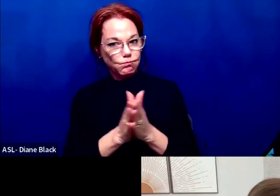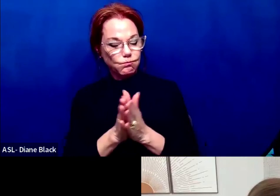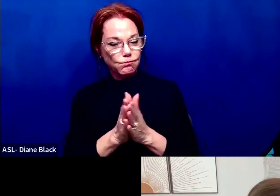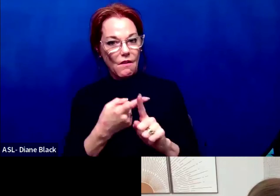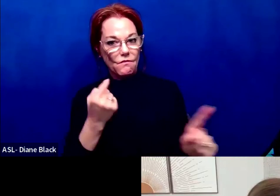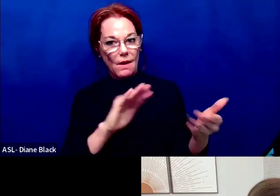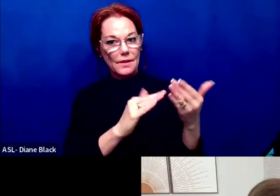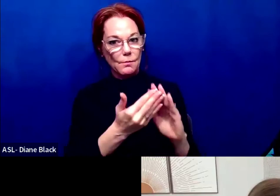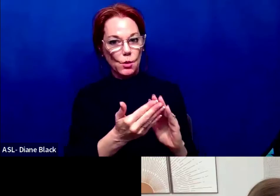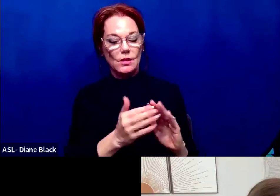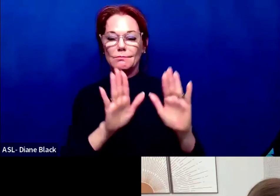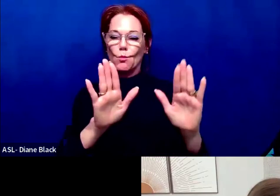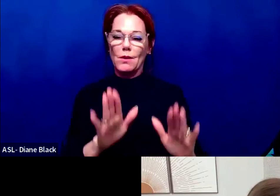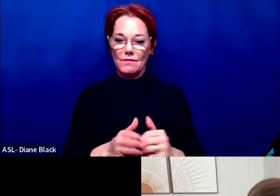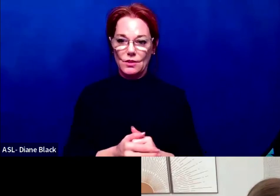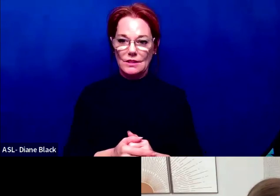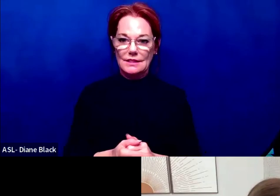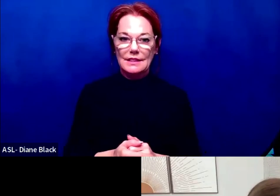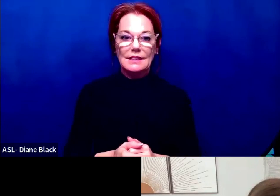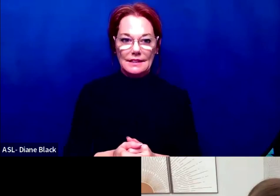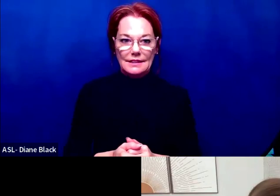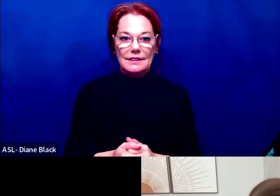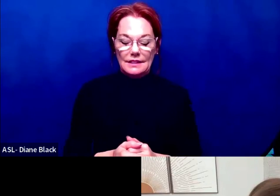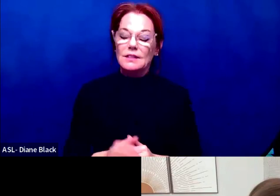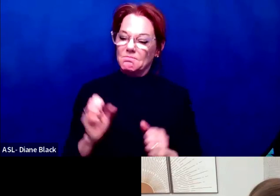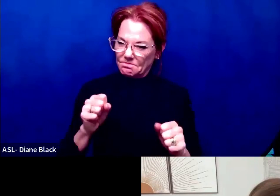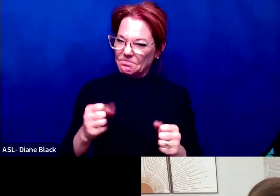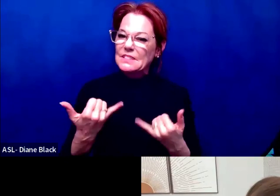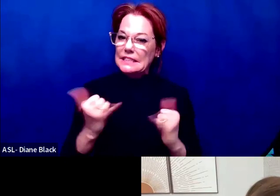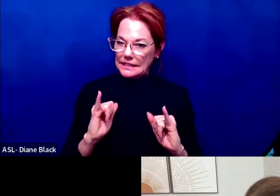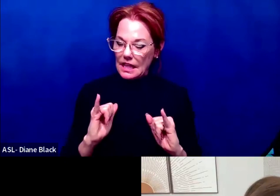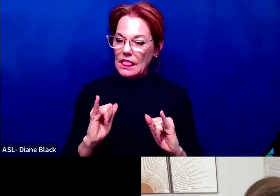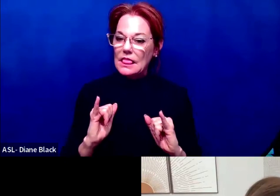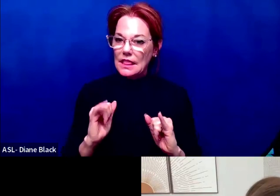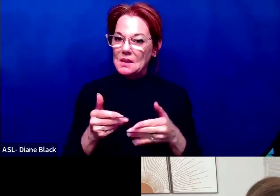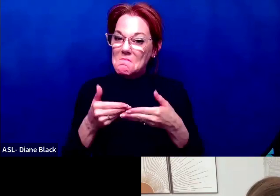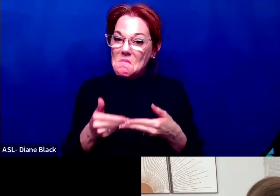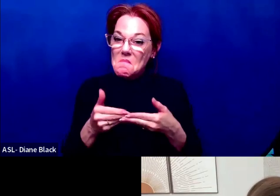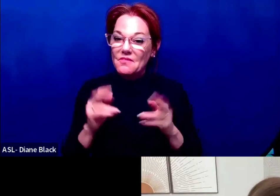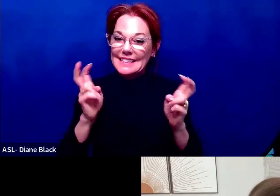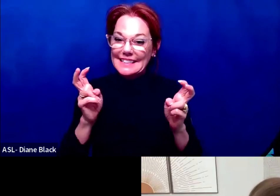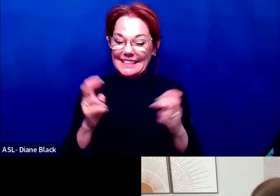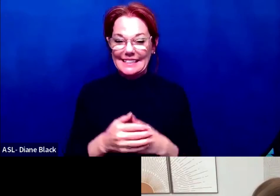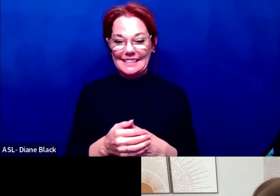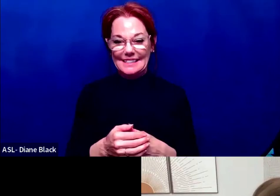wonderful. So as you can tell, it's still in sort of the infancy stages, but it's going